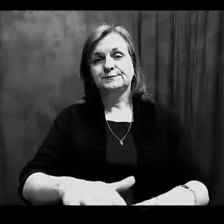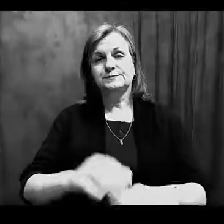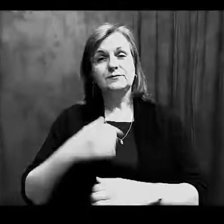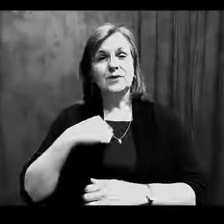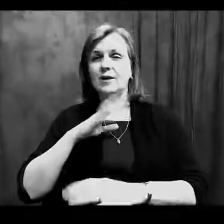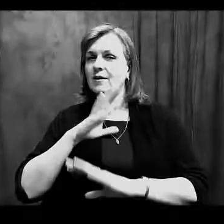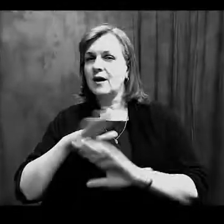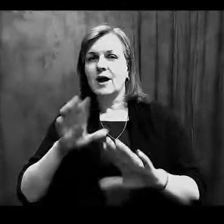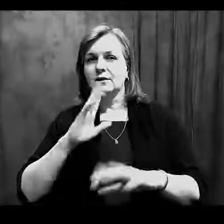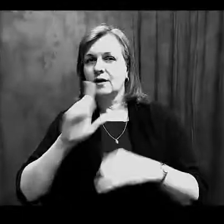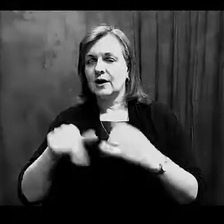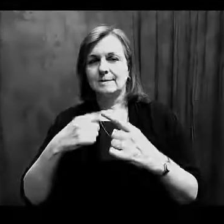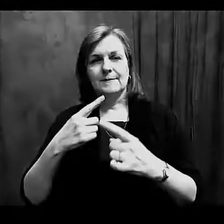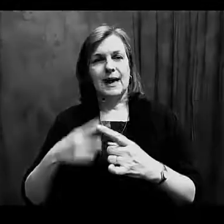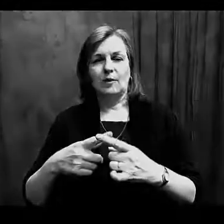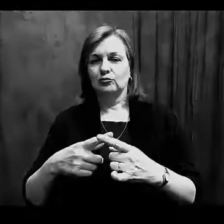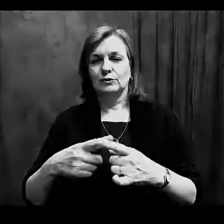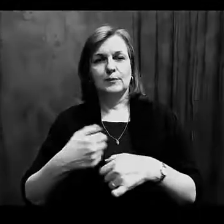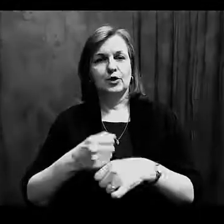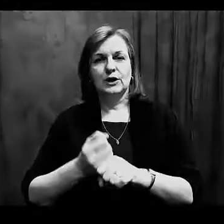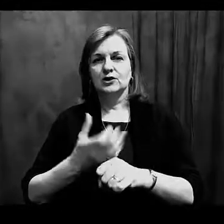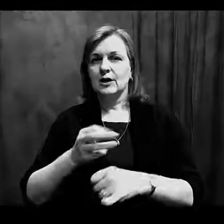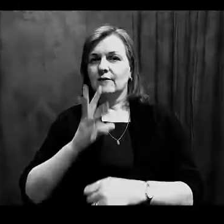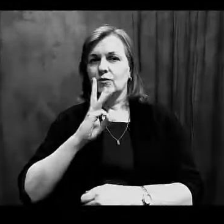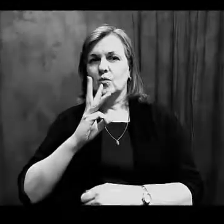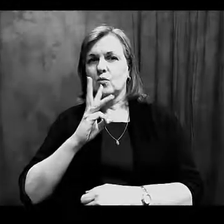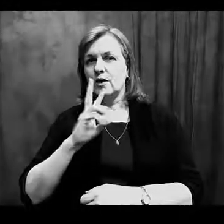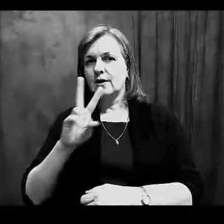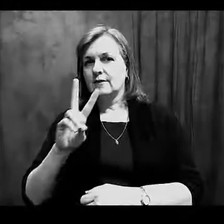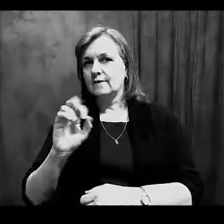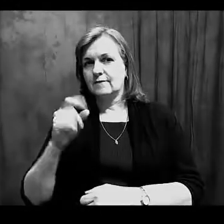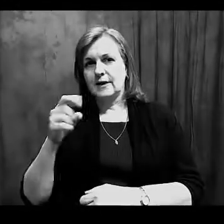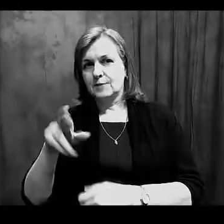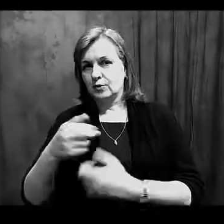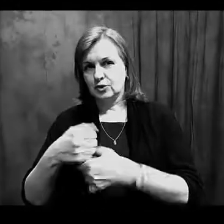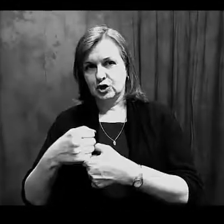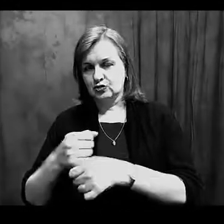We're not looking at the production of water vapor